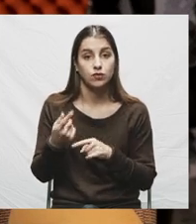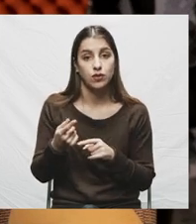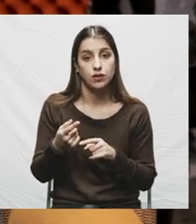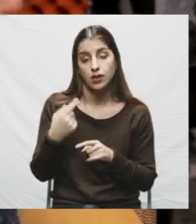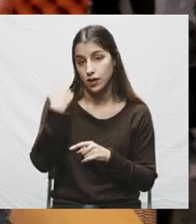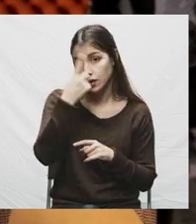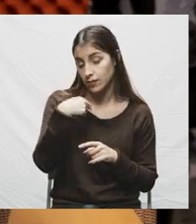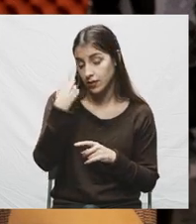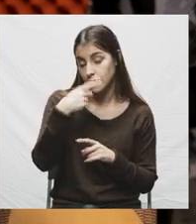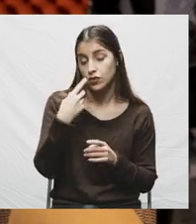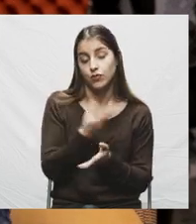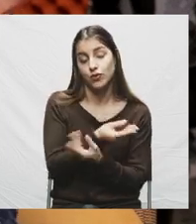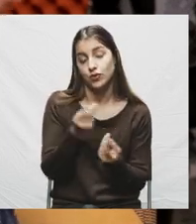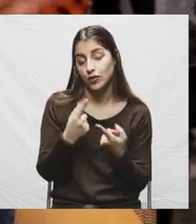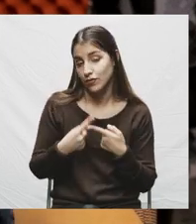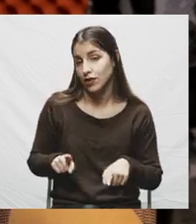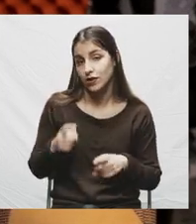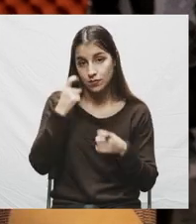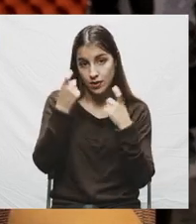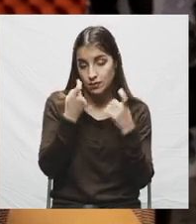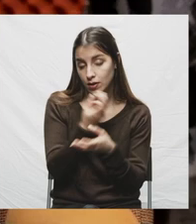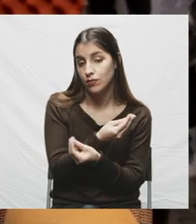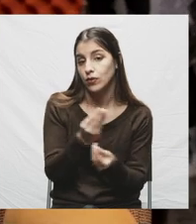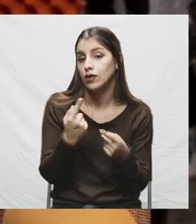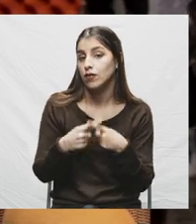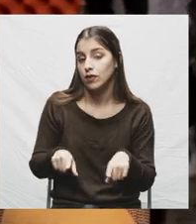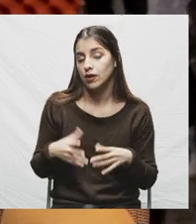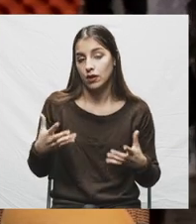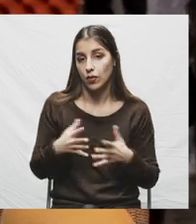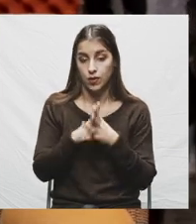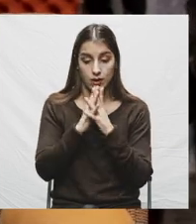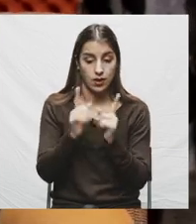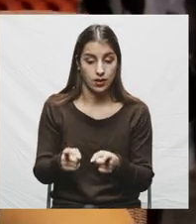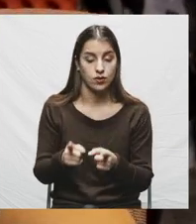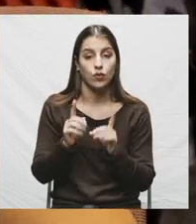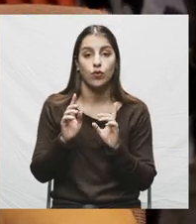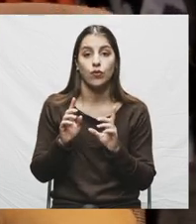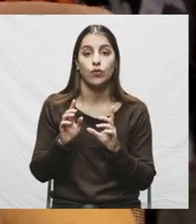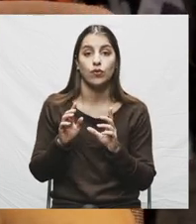but then we had very different brains, and in this beginning of finding personal…